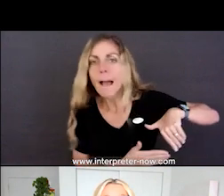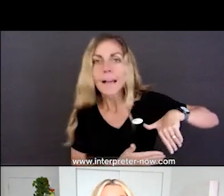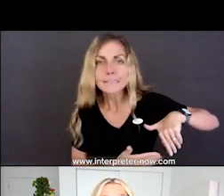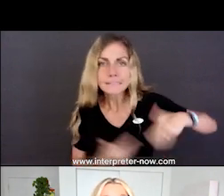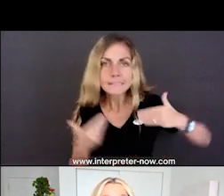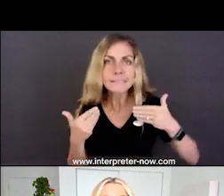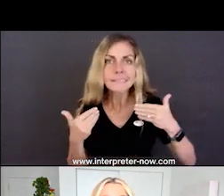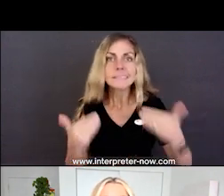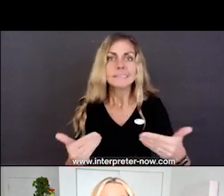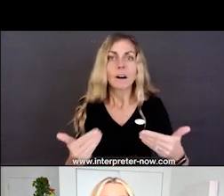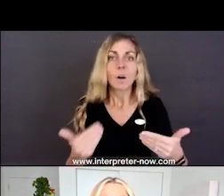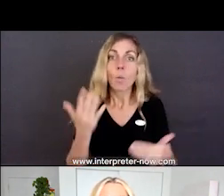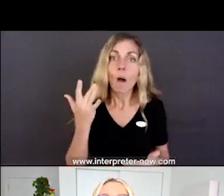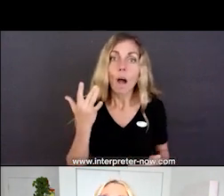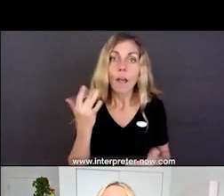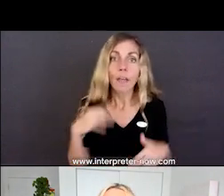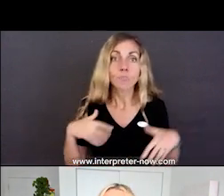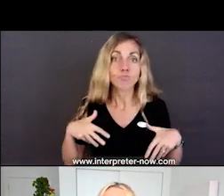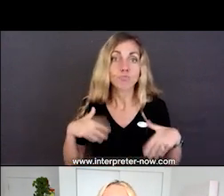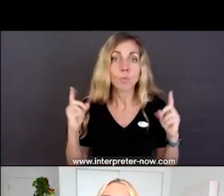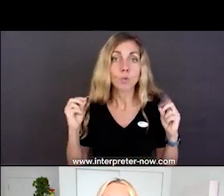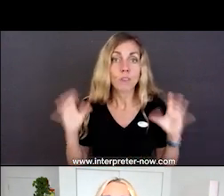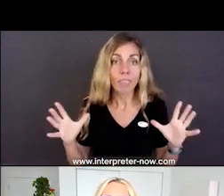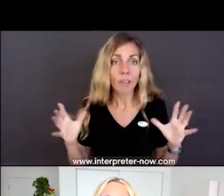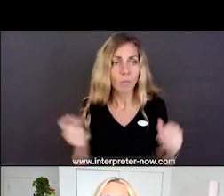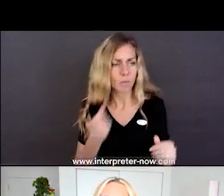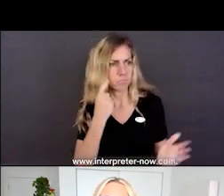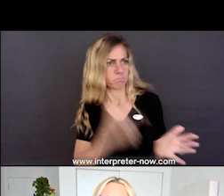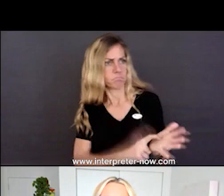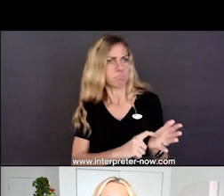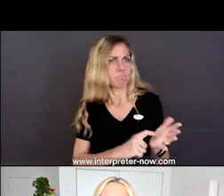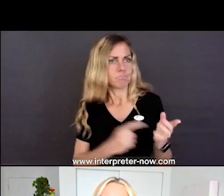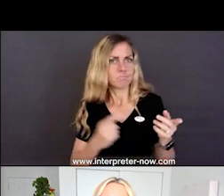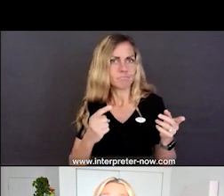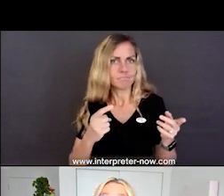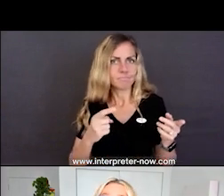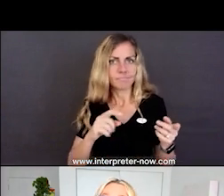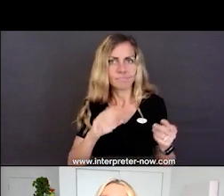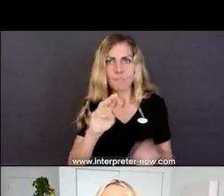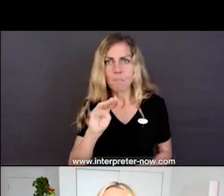Because ultimately, if we do nothing when a microaggression is occurring, we're complicit